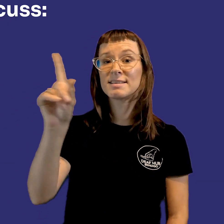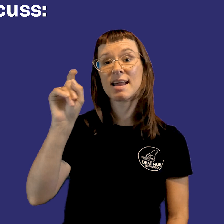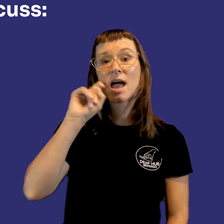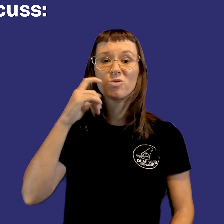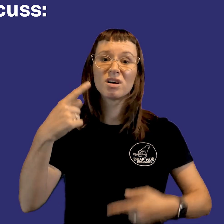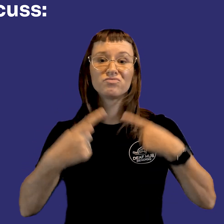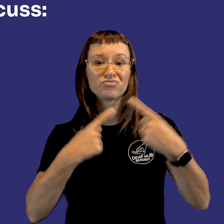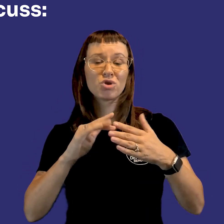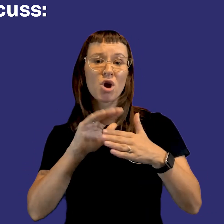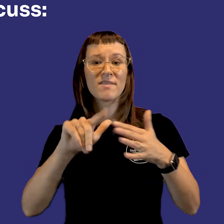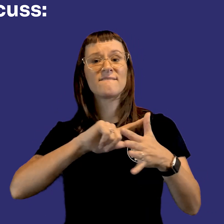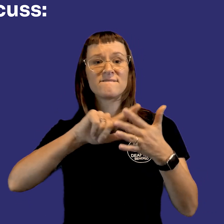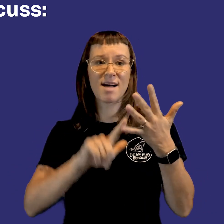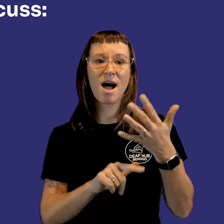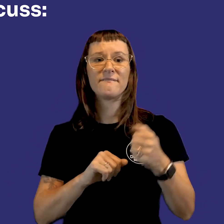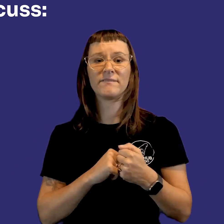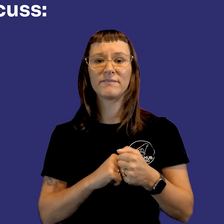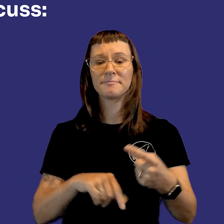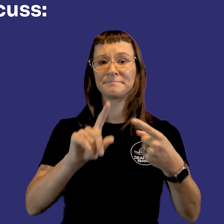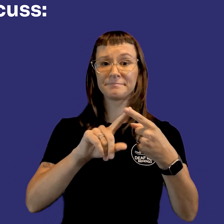Today we will discuss: 1- Cancer prevention through